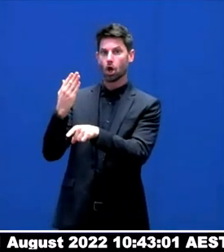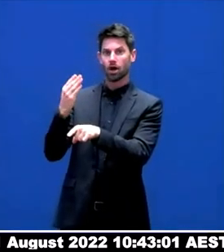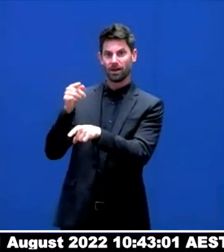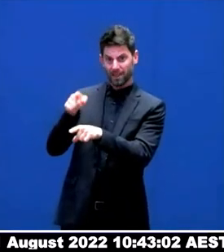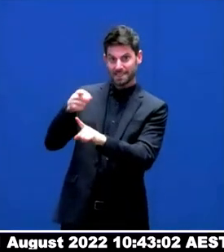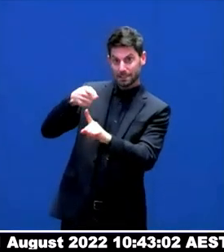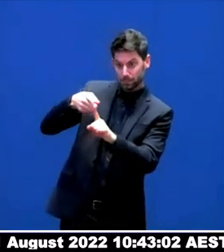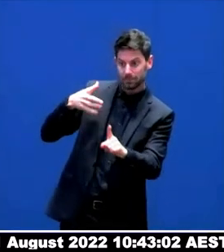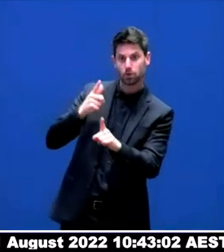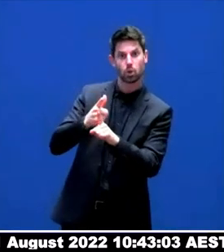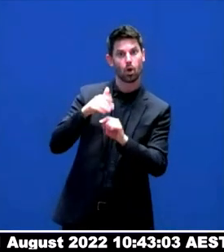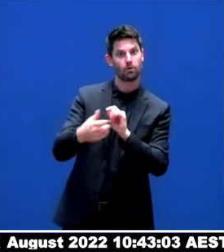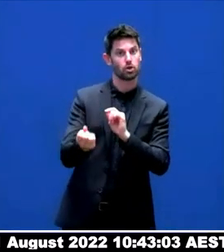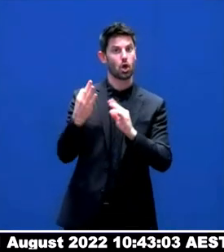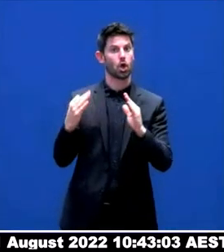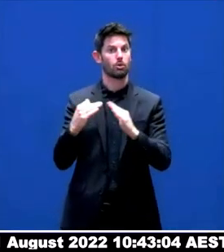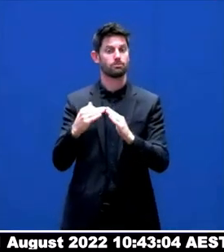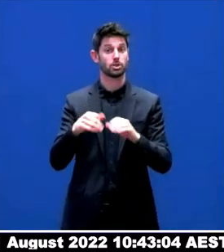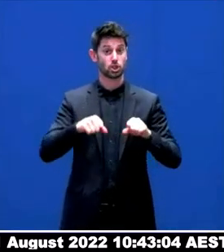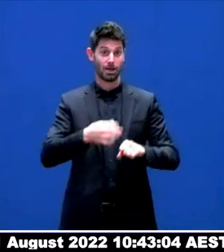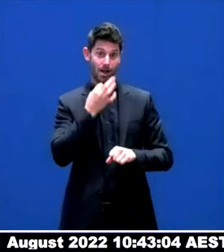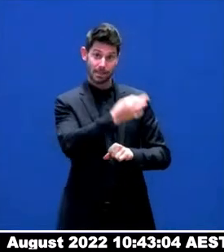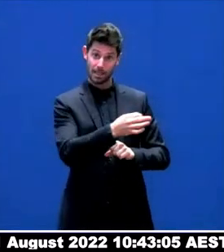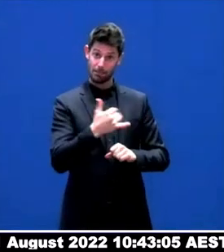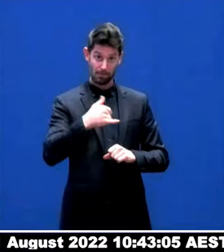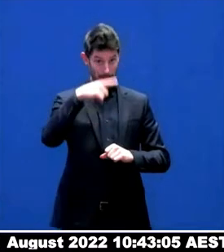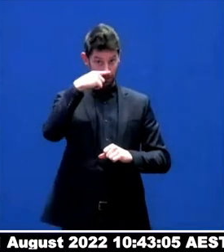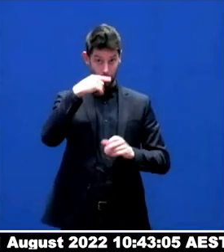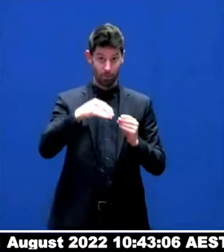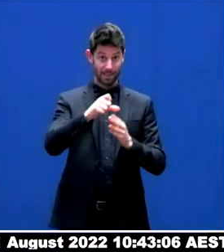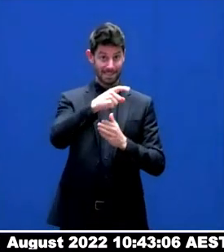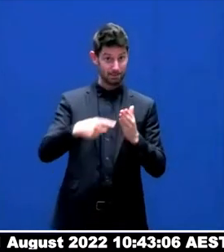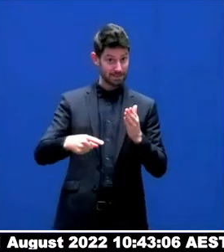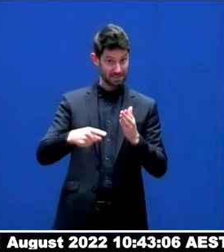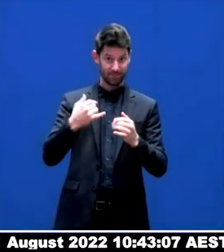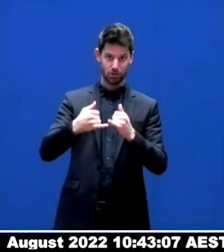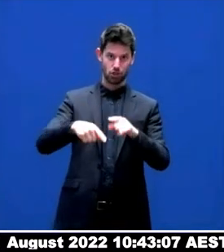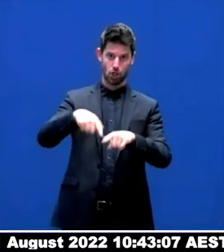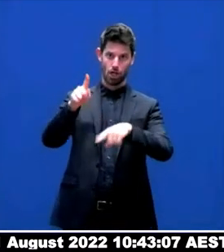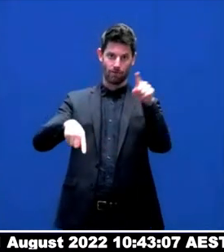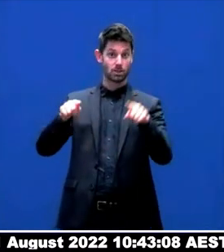Do you think it may suggest that the people with disability are actually quite a diverse group? They're not a uniform group.